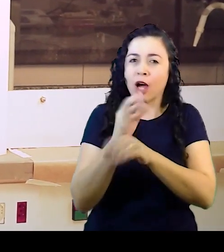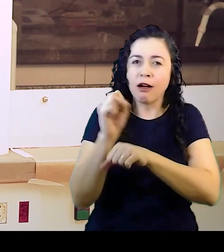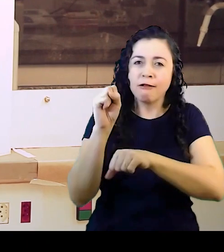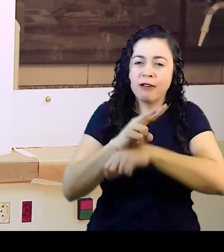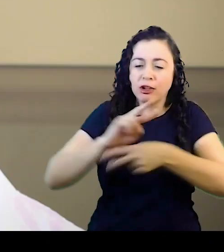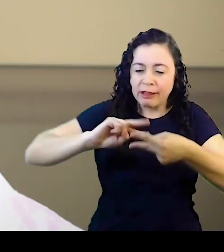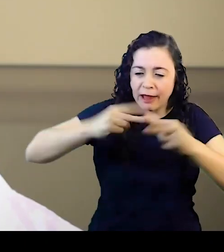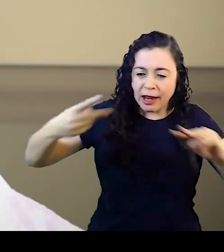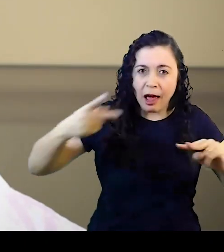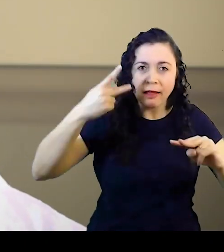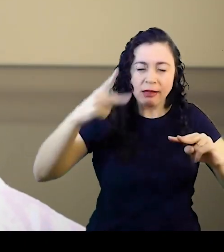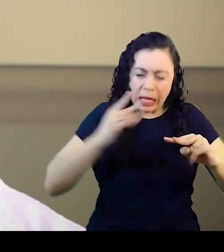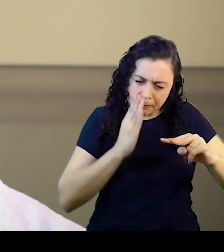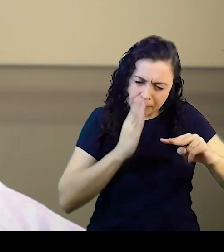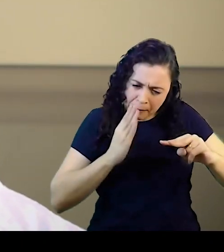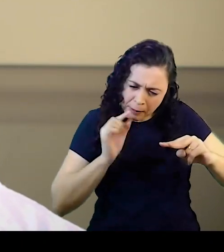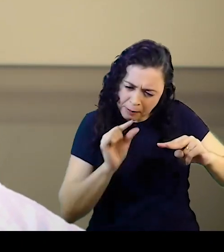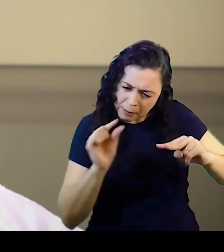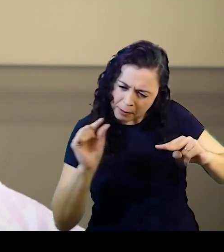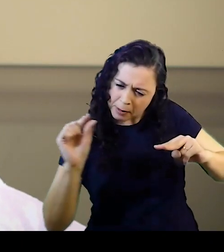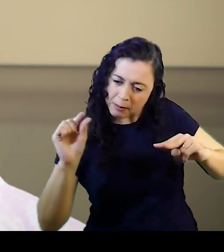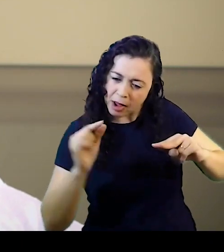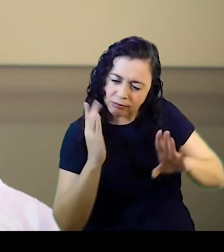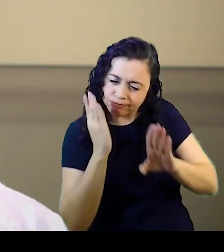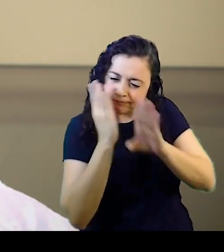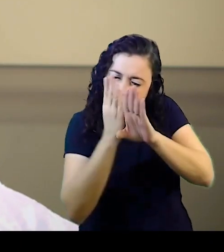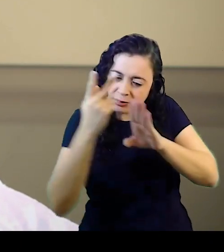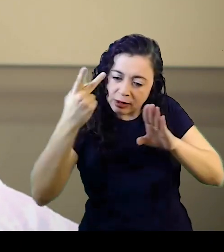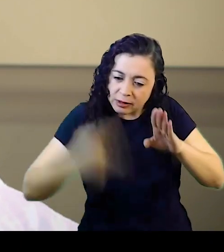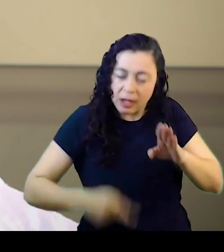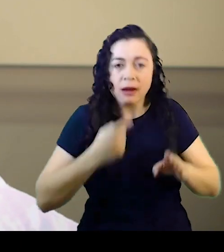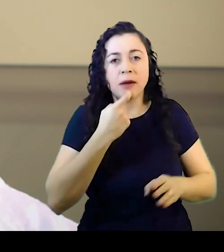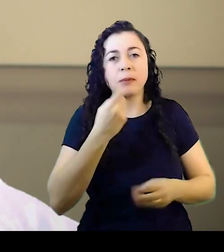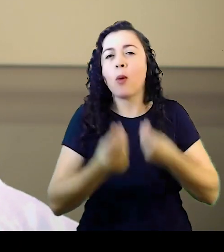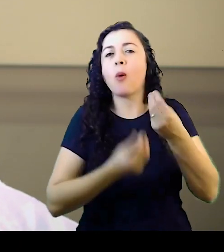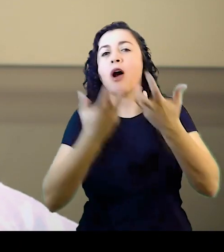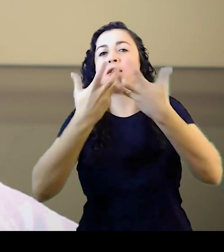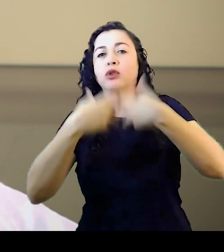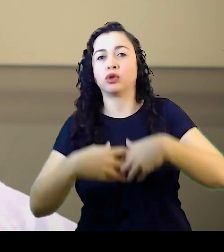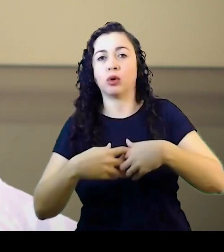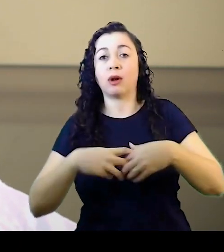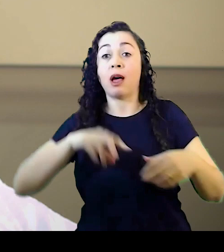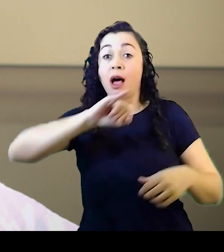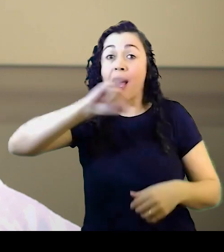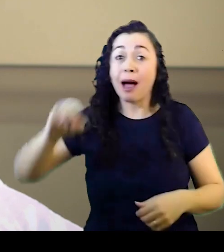the diversity of this virus here in Campinas, taking advantage that this effort,